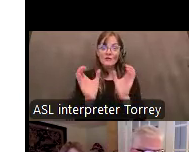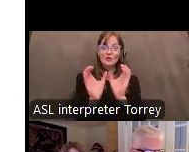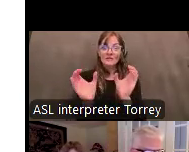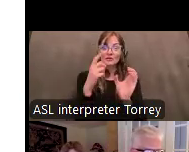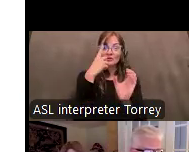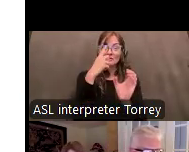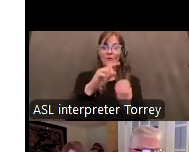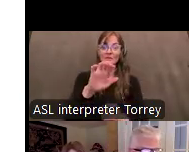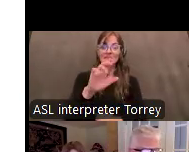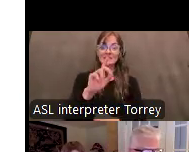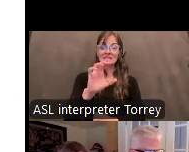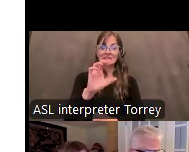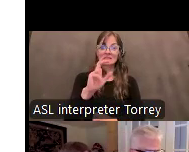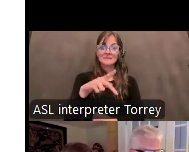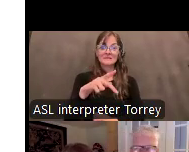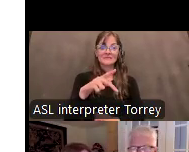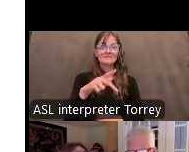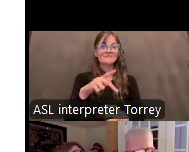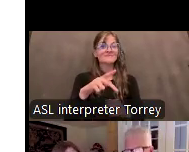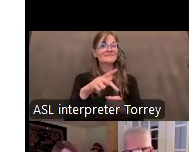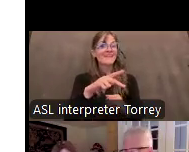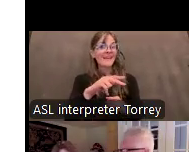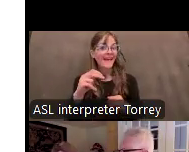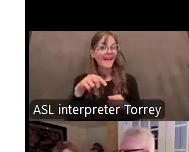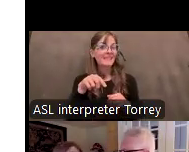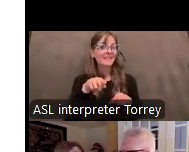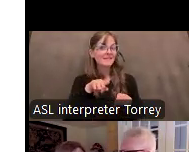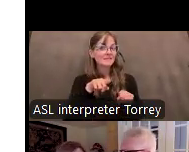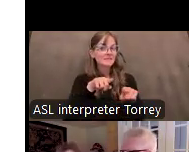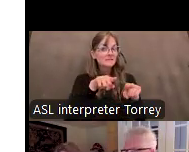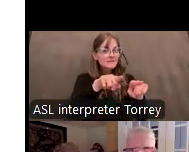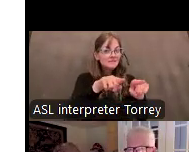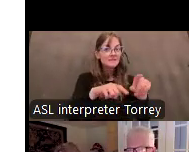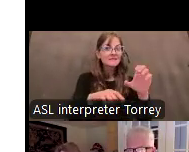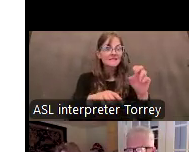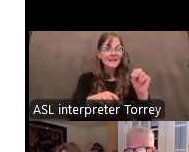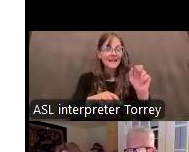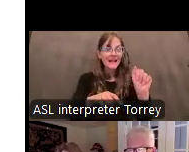so that the CDPC training equates to some of your start in CNA.